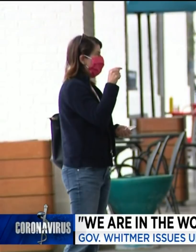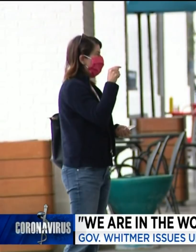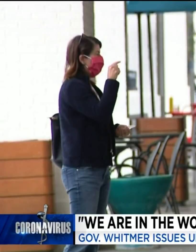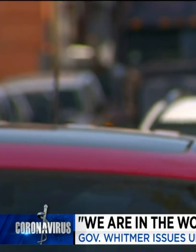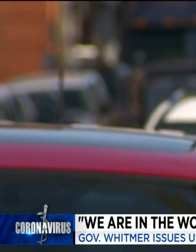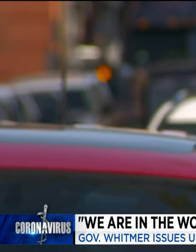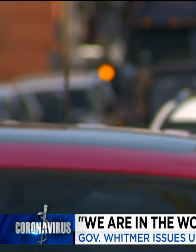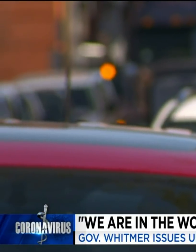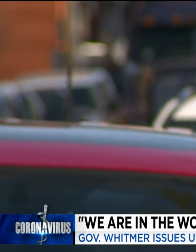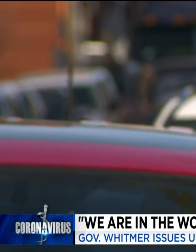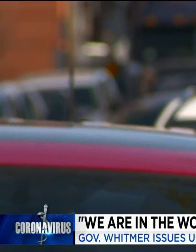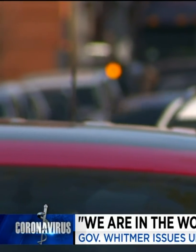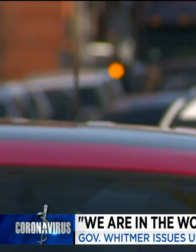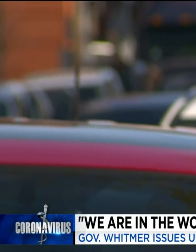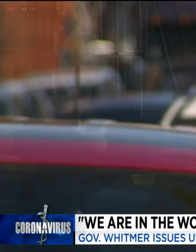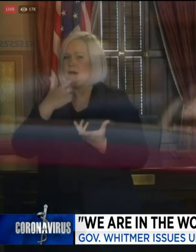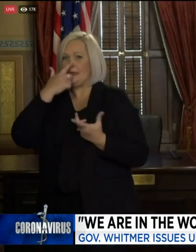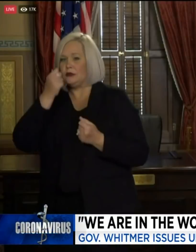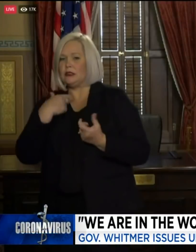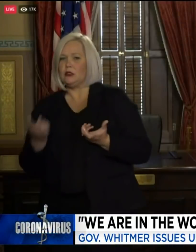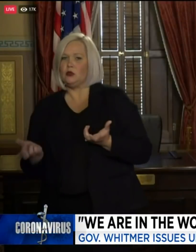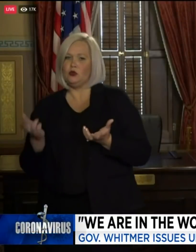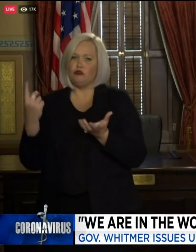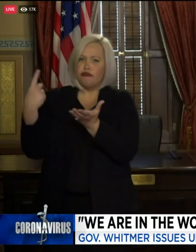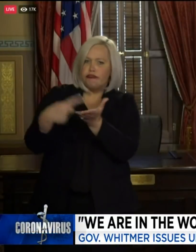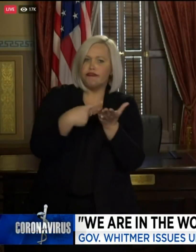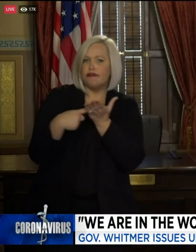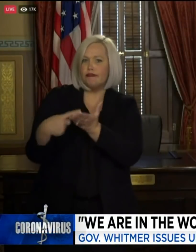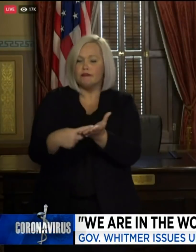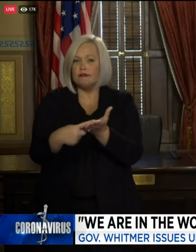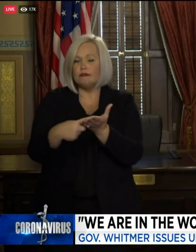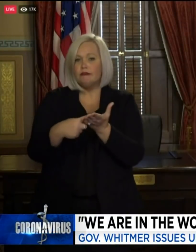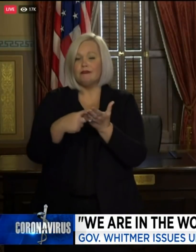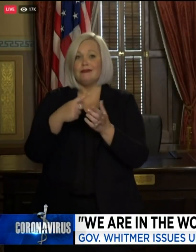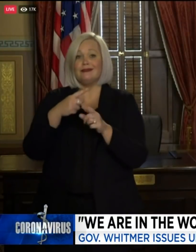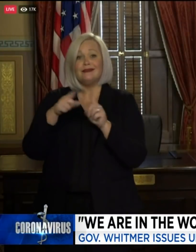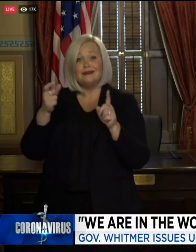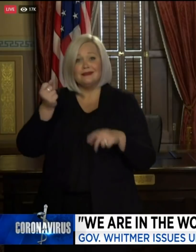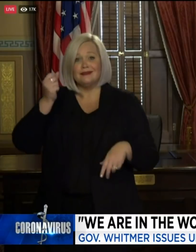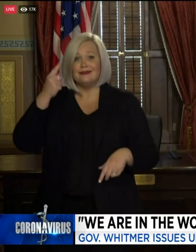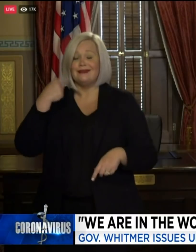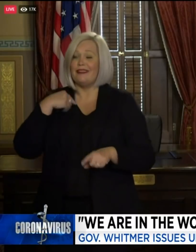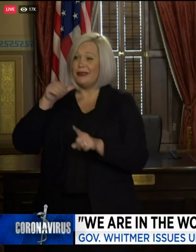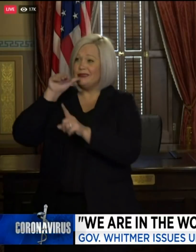HEALTH DEPARTMENT BUT BELIEVES HAVING THE LEGISLATURE PASS IT WOULD SEND A STRONGER BIPARTISAN MESSAGE.